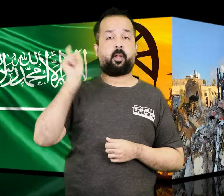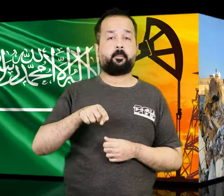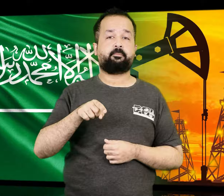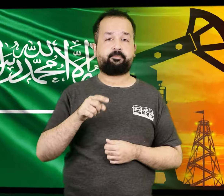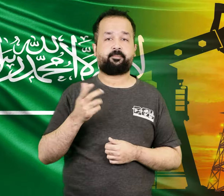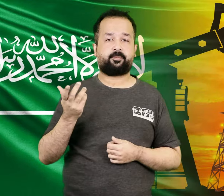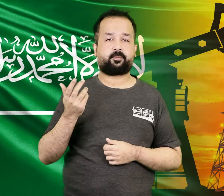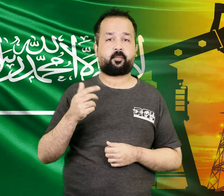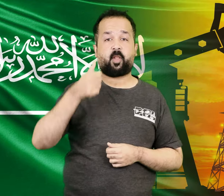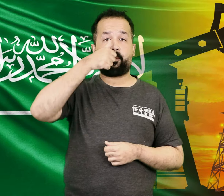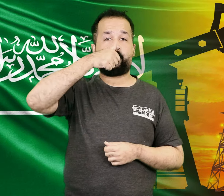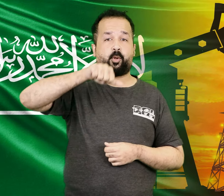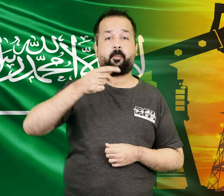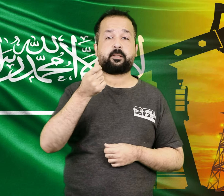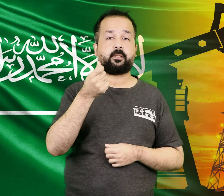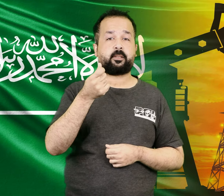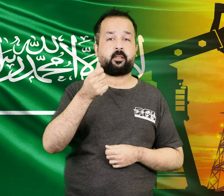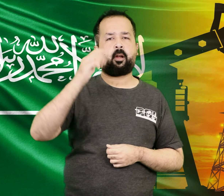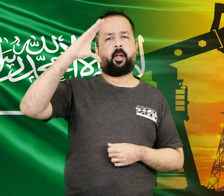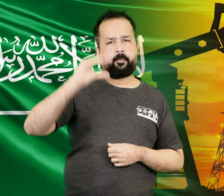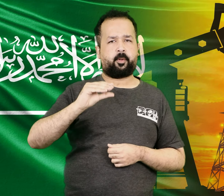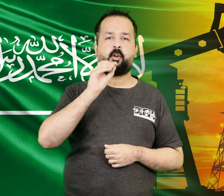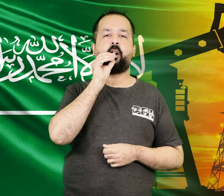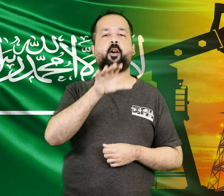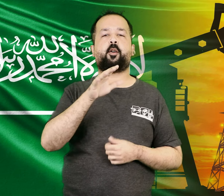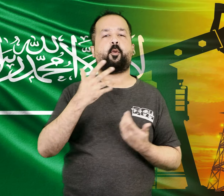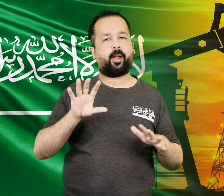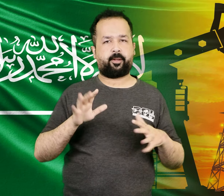Saudi Arabia has announced a reduction in the price of crude oil.